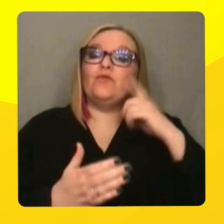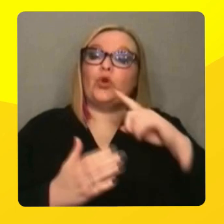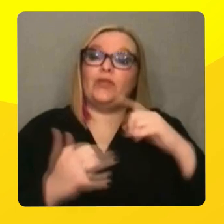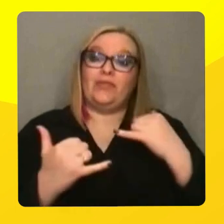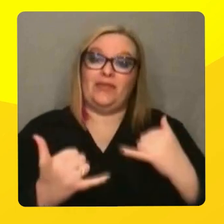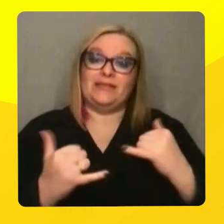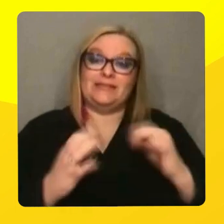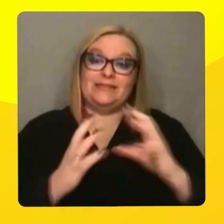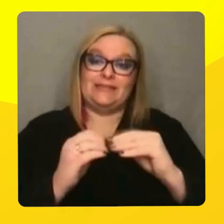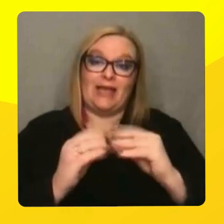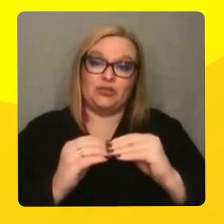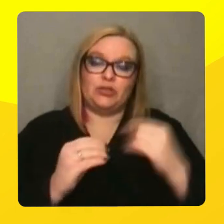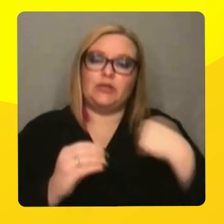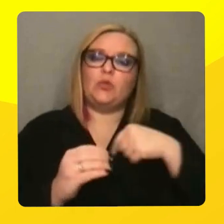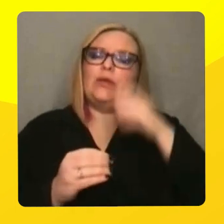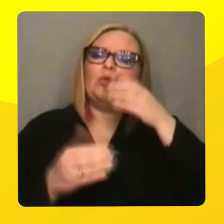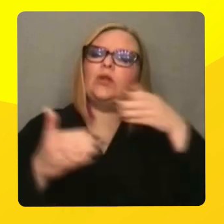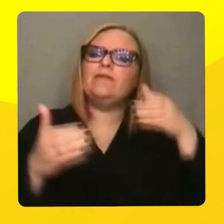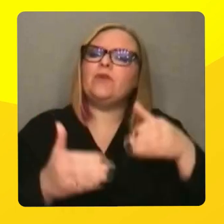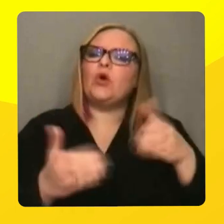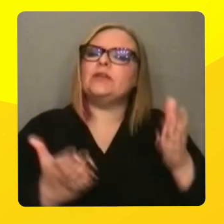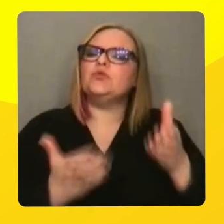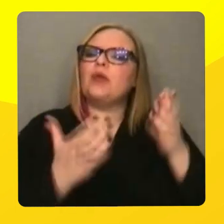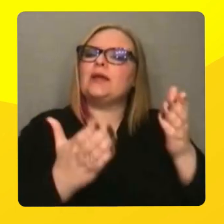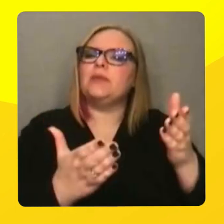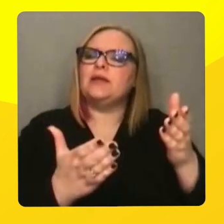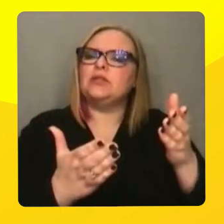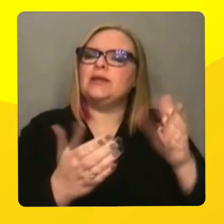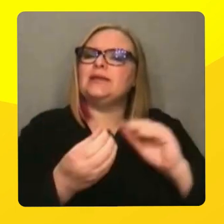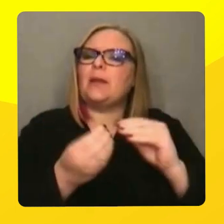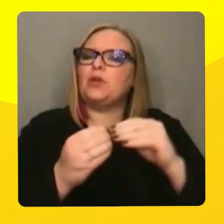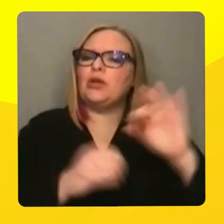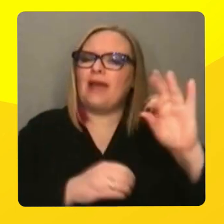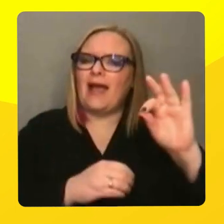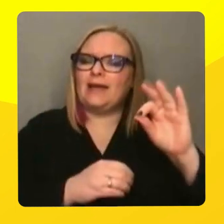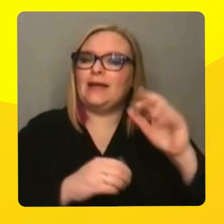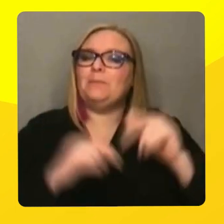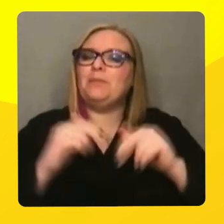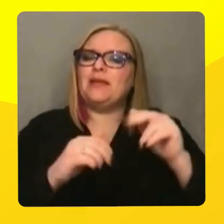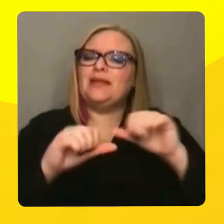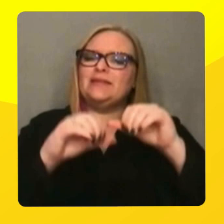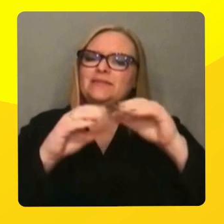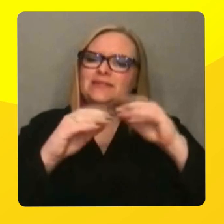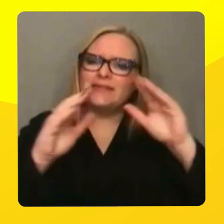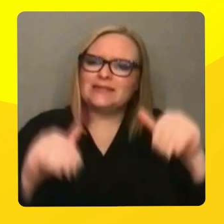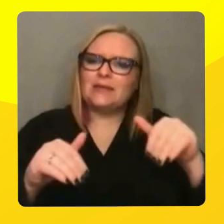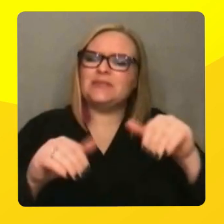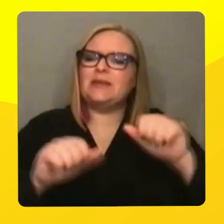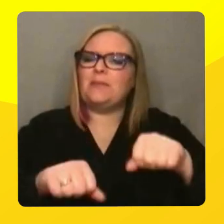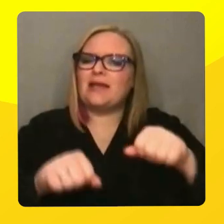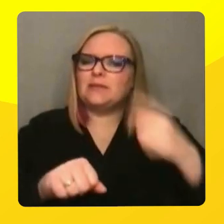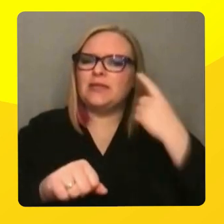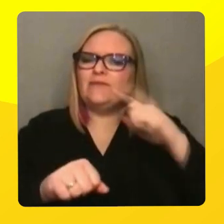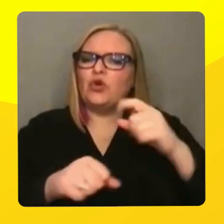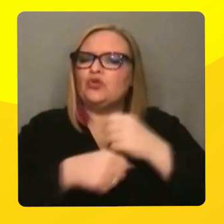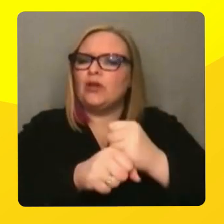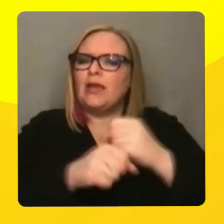we're going to focus on recommendation number nine, building systems capacity to create more computer science or CS teachers.